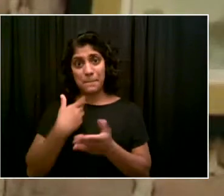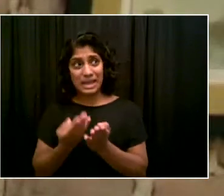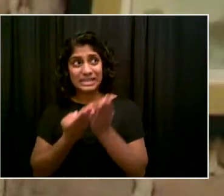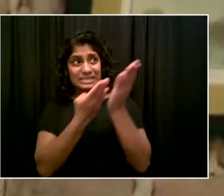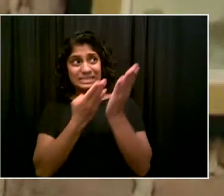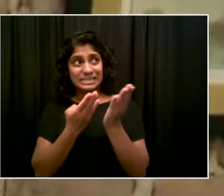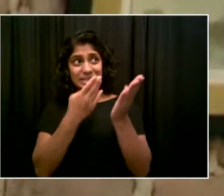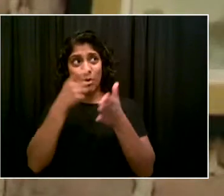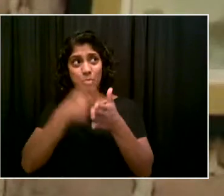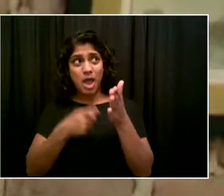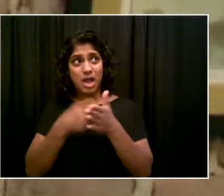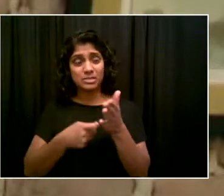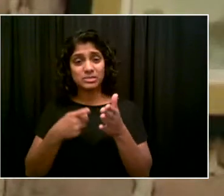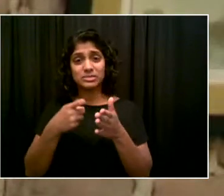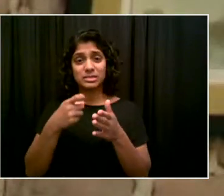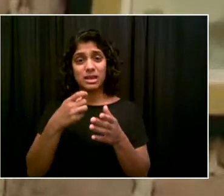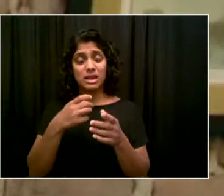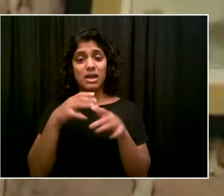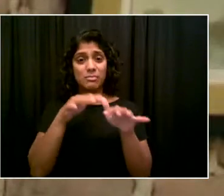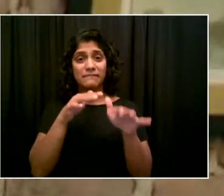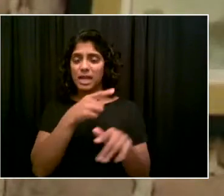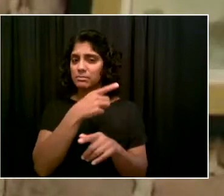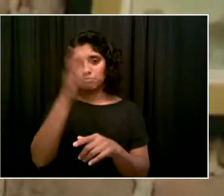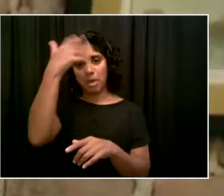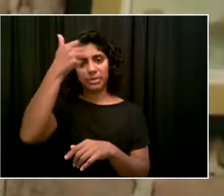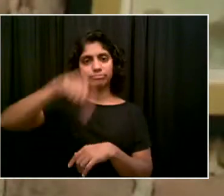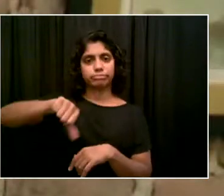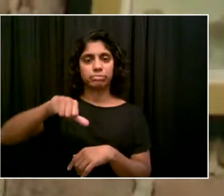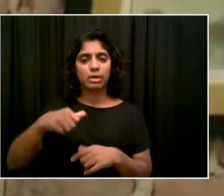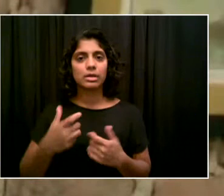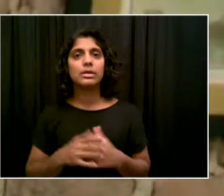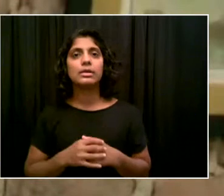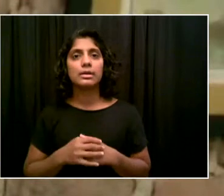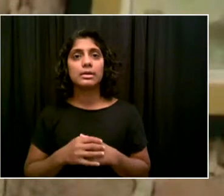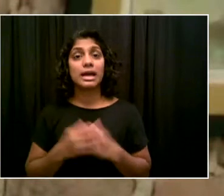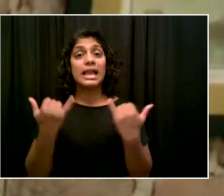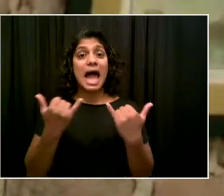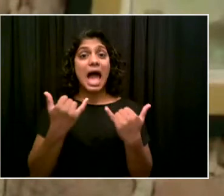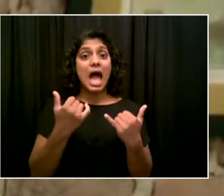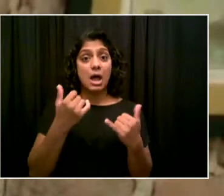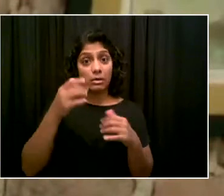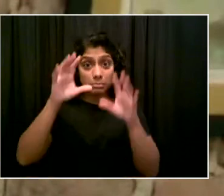BLOCKED THE IMPLEMENTATION OF CONGESTION PRICING. NOW THAT THE BIDEN ADMINISTRATION HAS GIVEN THE GO-